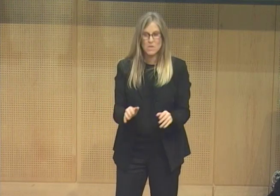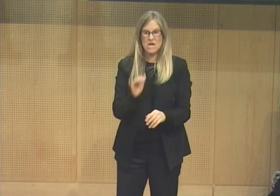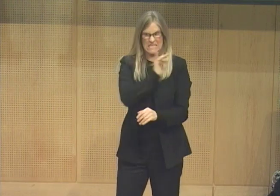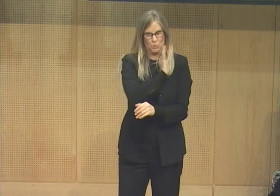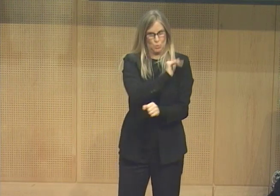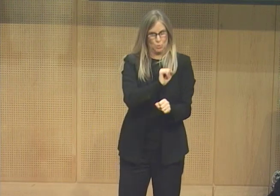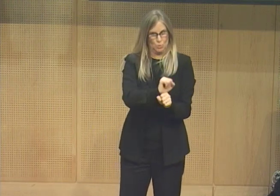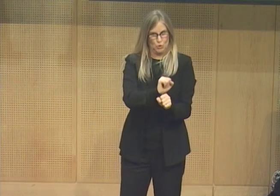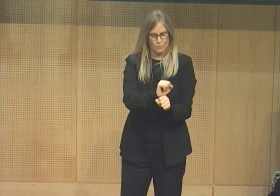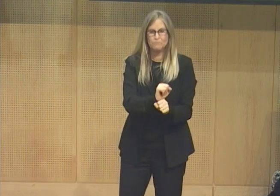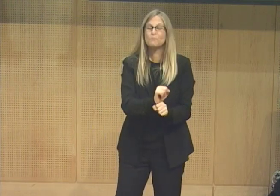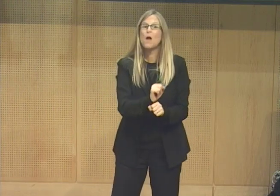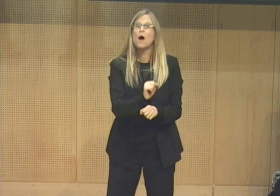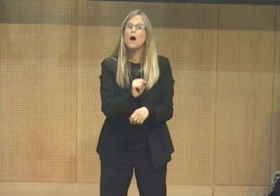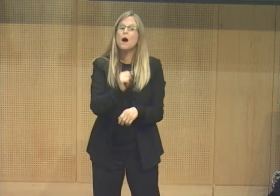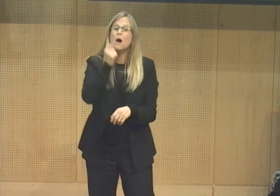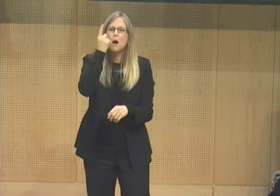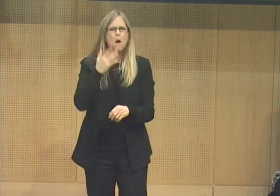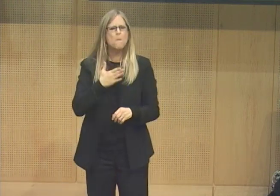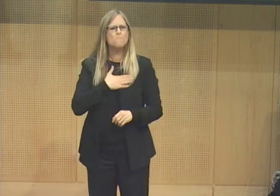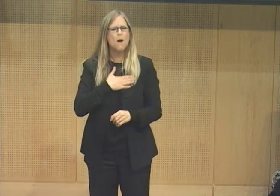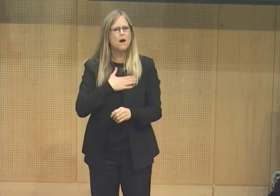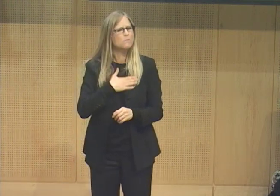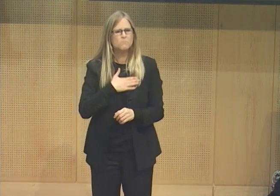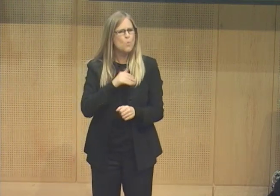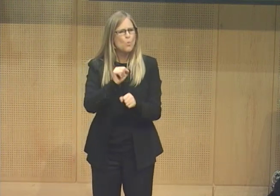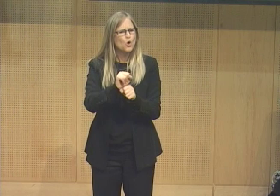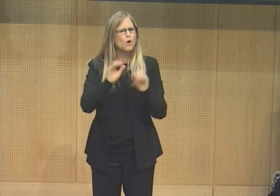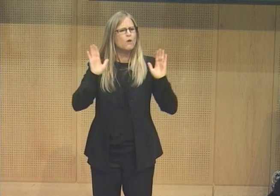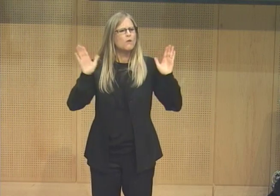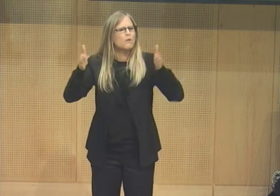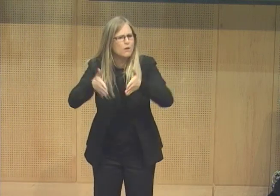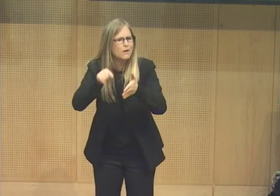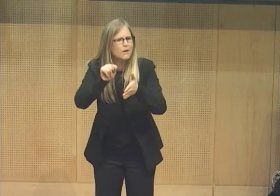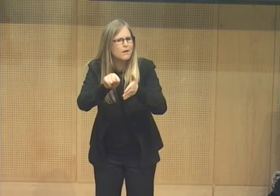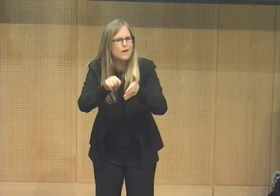I'm applying it to the view of Deaf people.